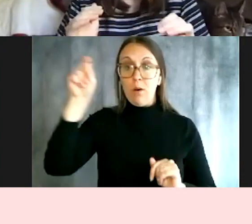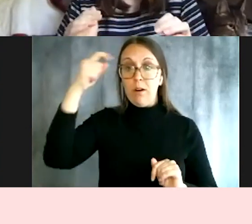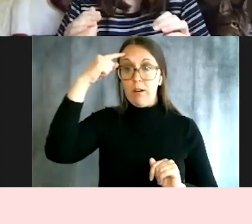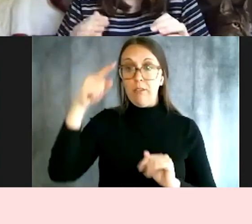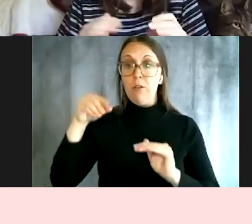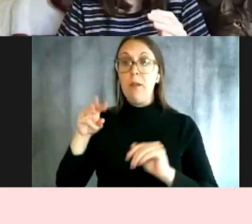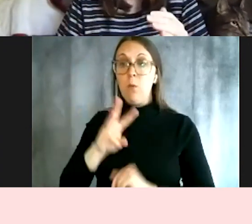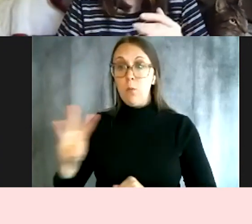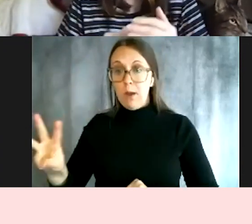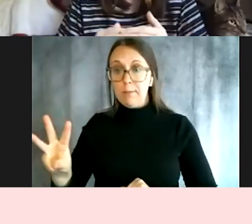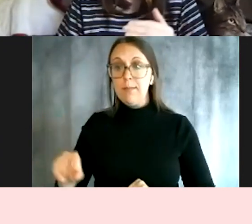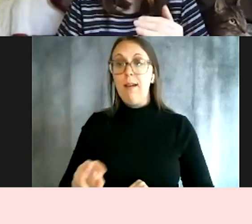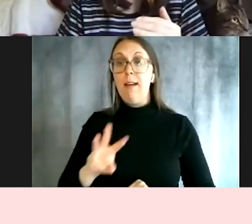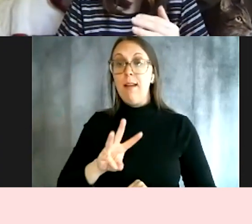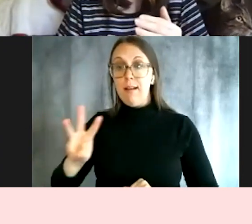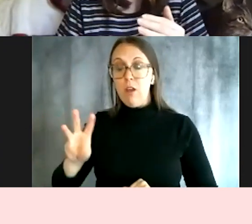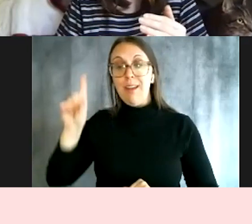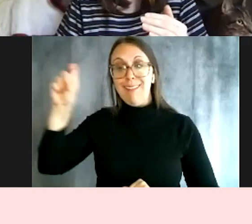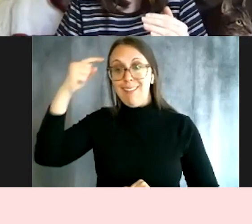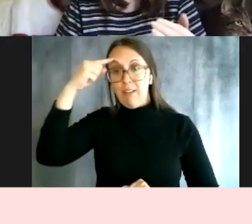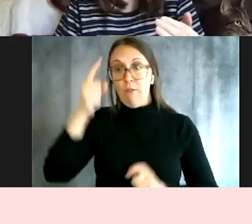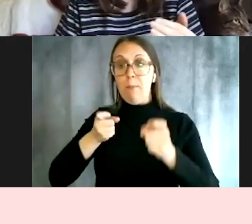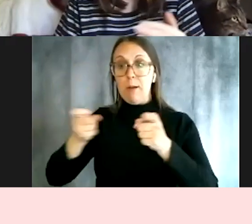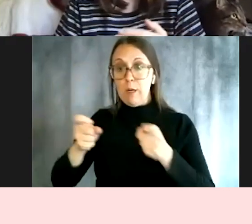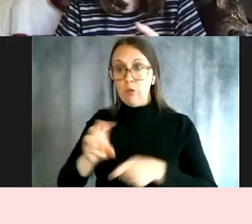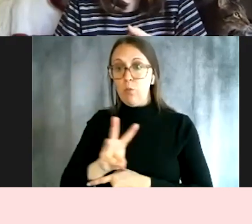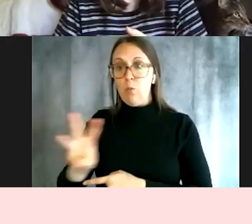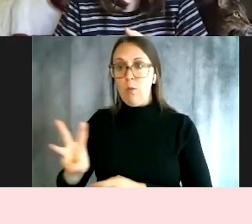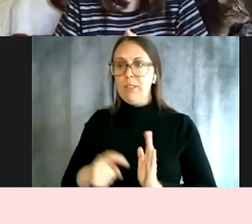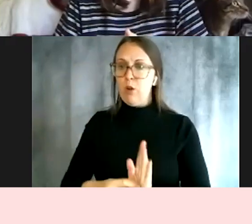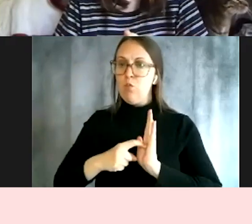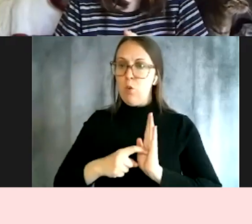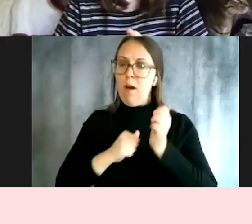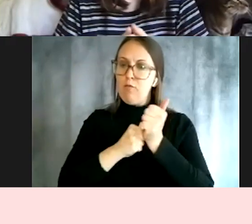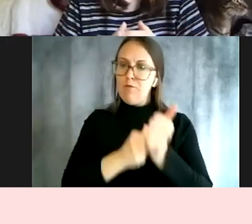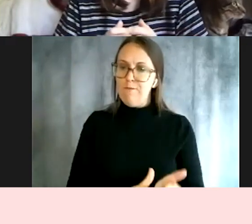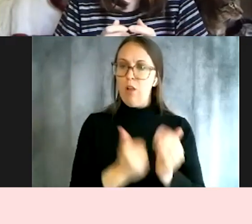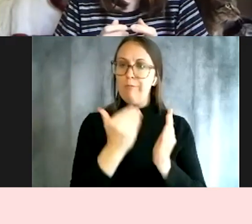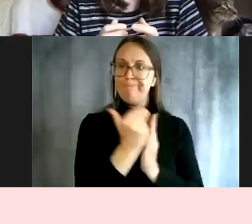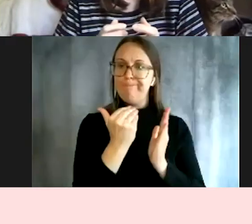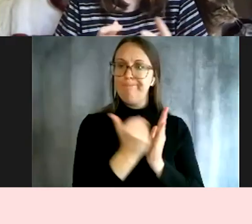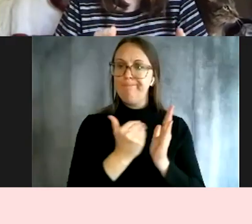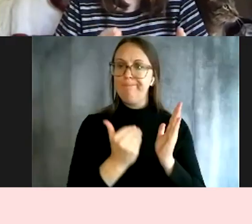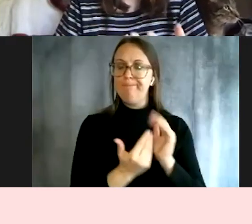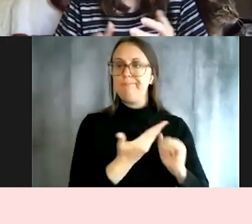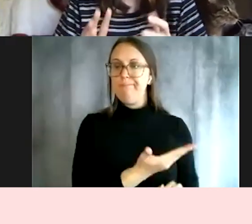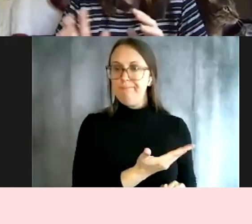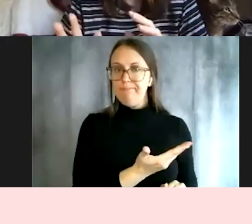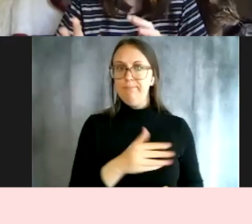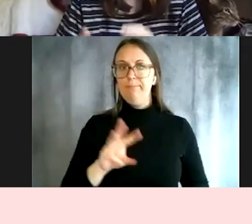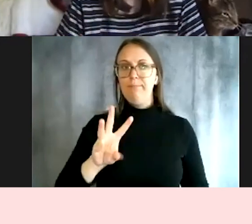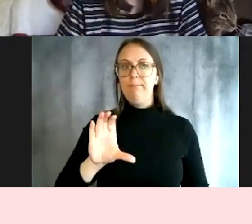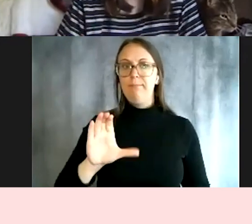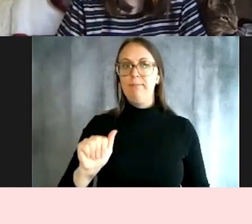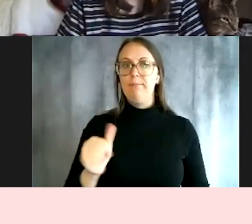up to a certain level of the W.C.A.G guidelines um and for government-funded sites that can be